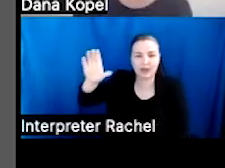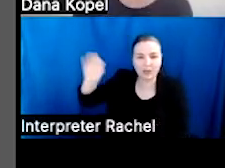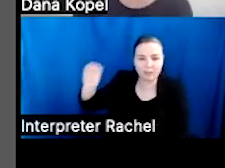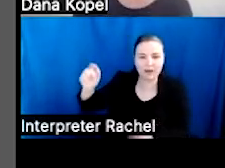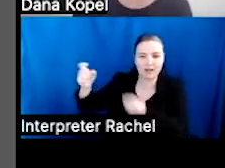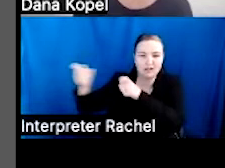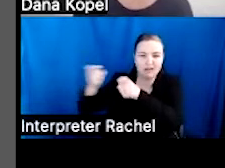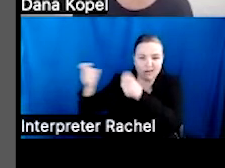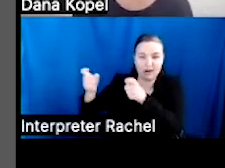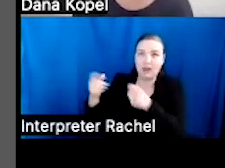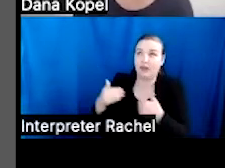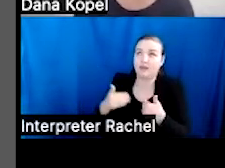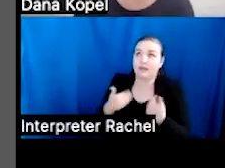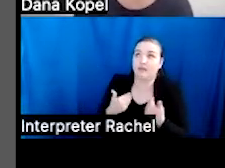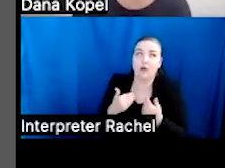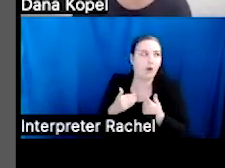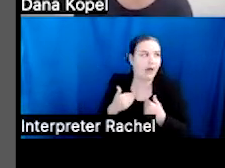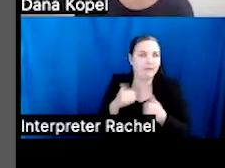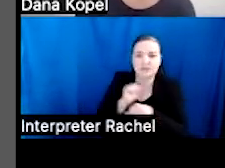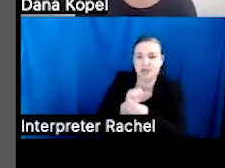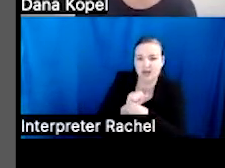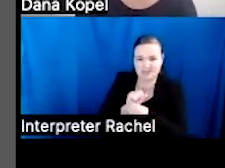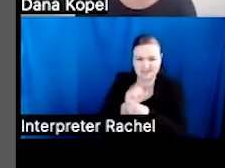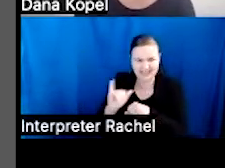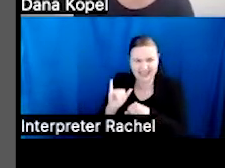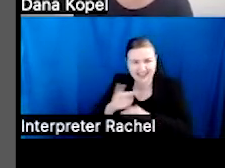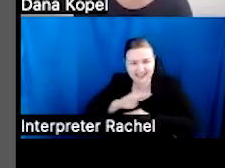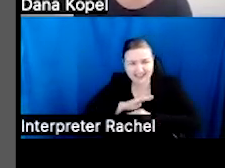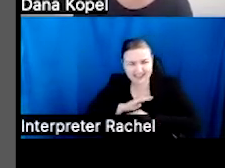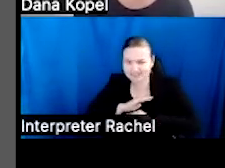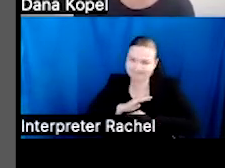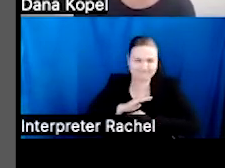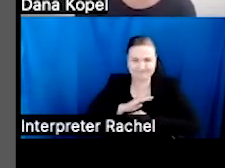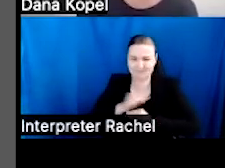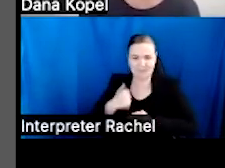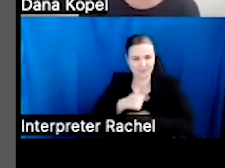But conditions of the past few years are, I think, transforming that attitude. Not only